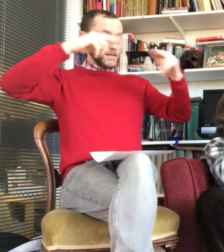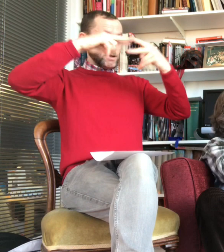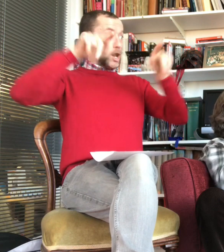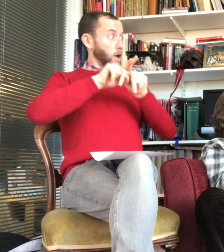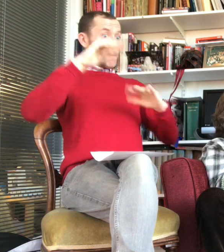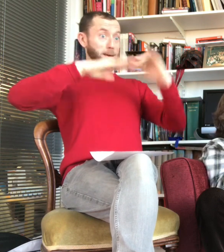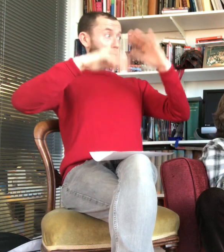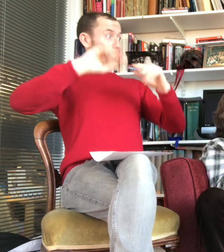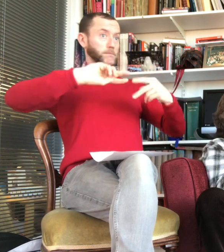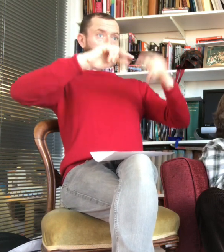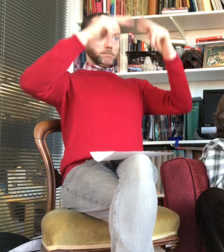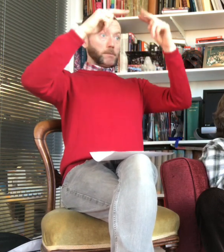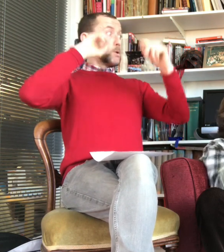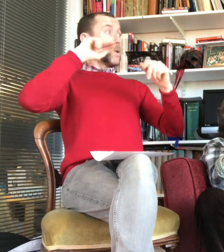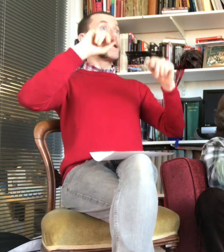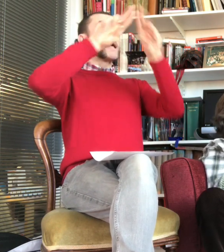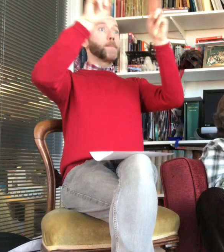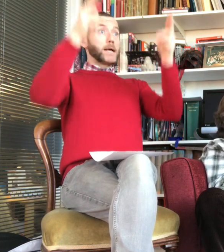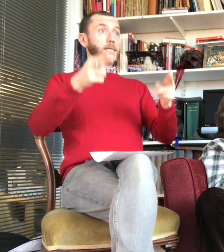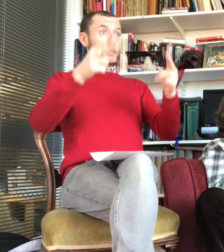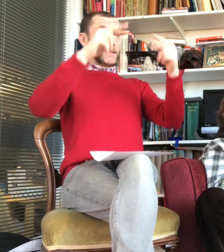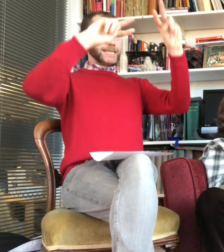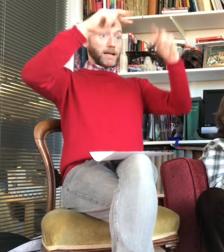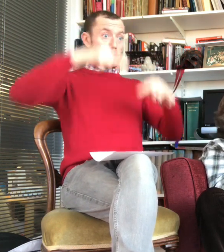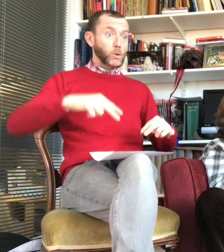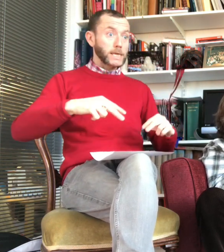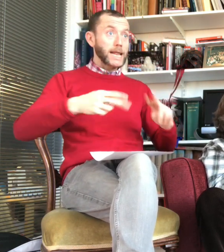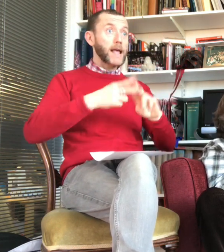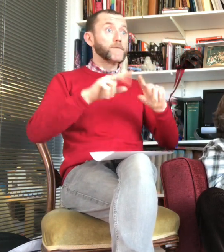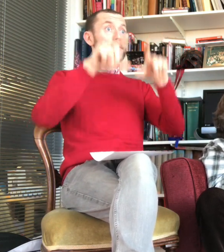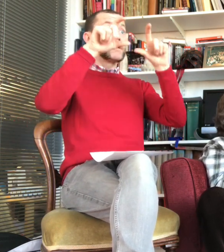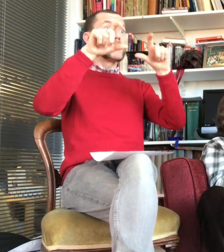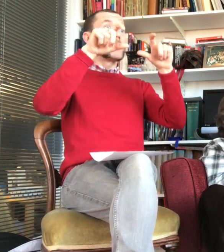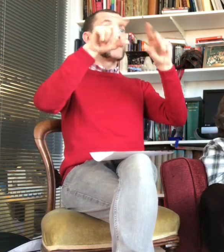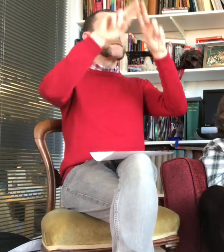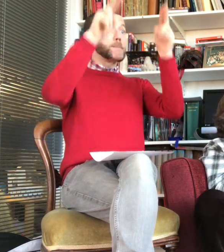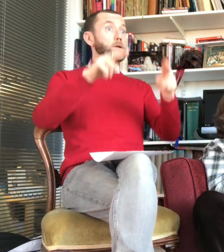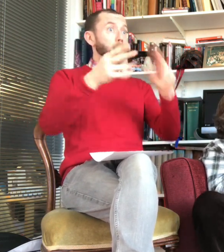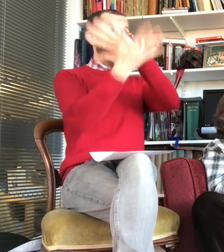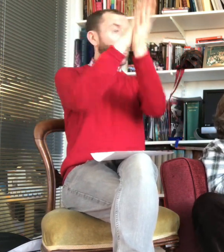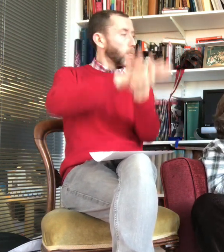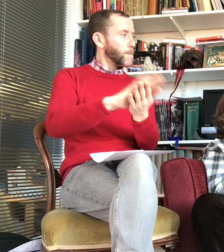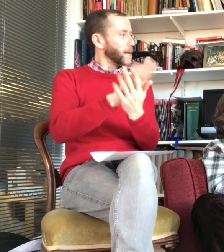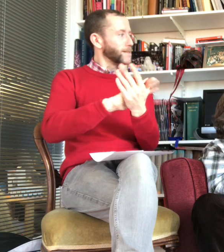if when you take the scaffolding down the building falls down. You haven't done your job very well...